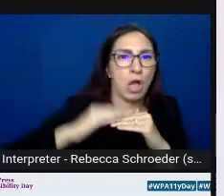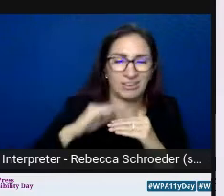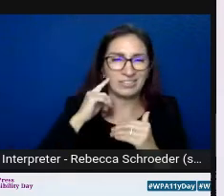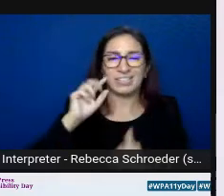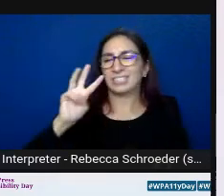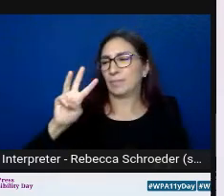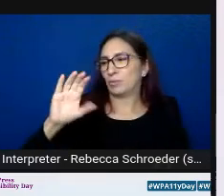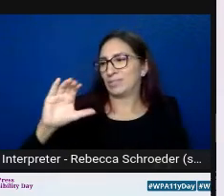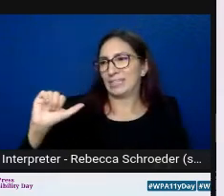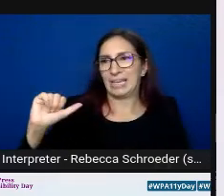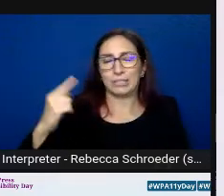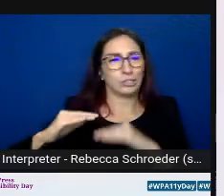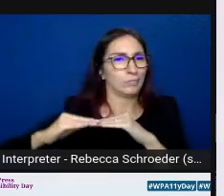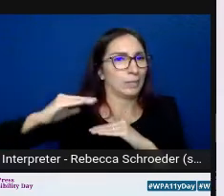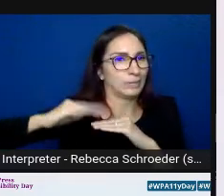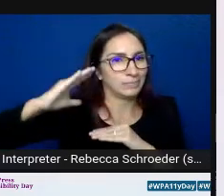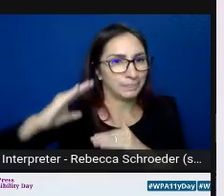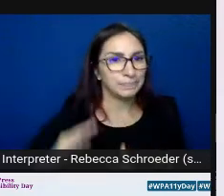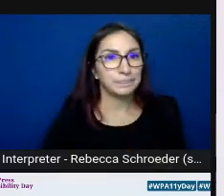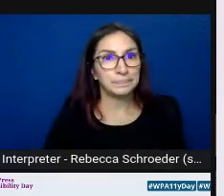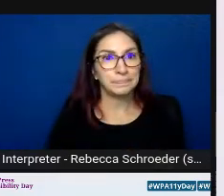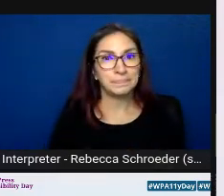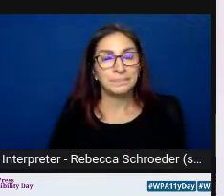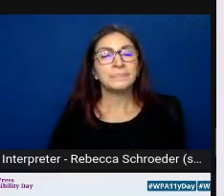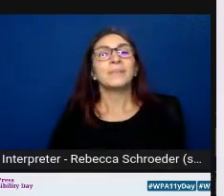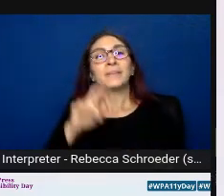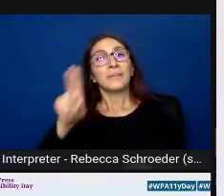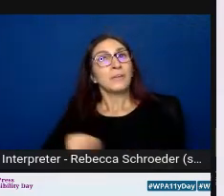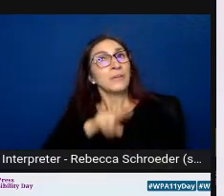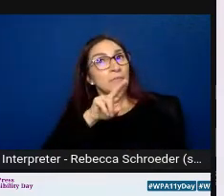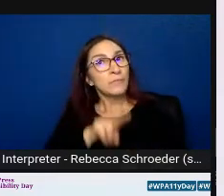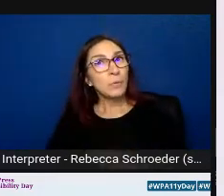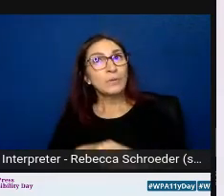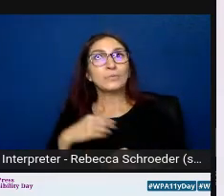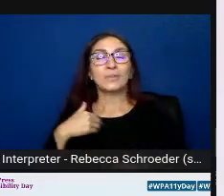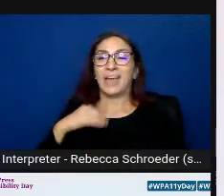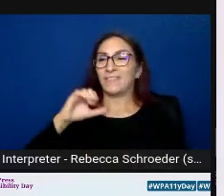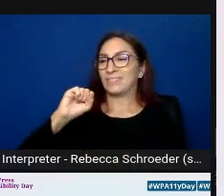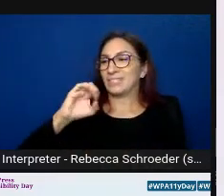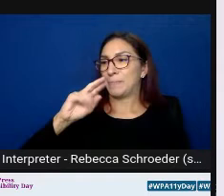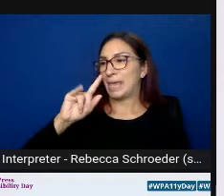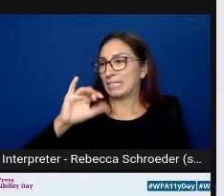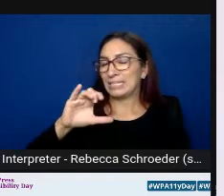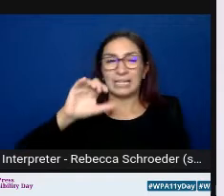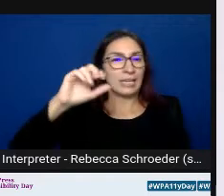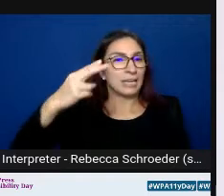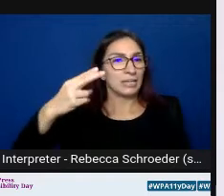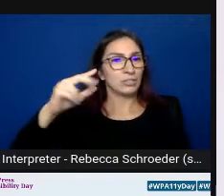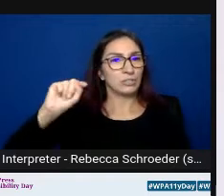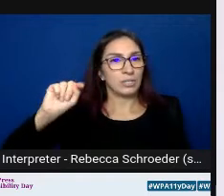Then of course as always, semantic HTML is always the big thing.